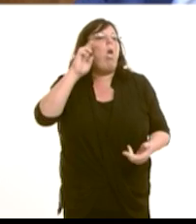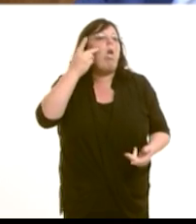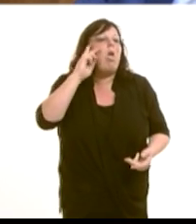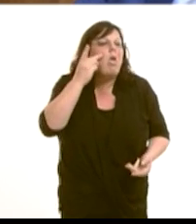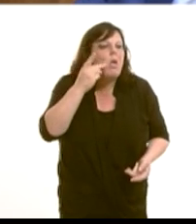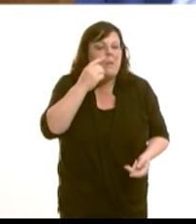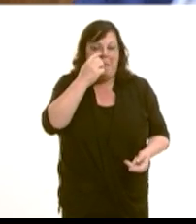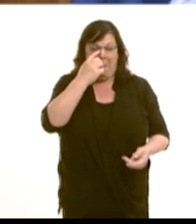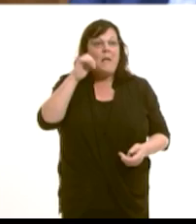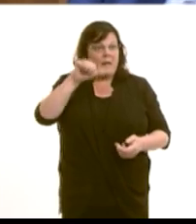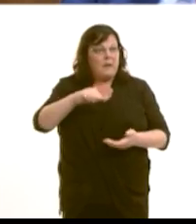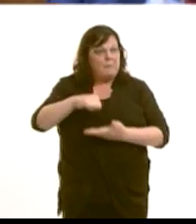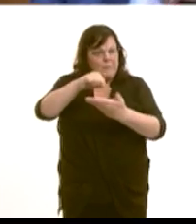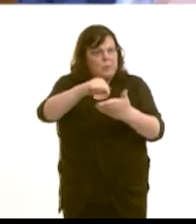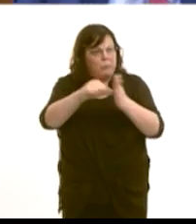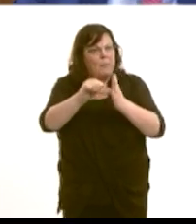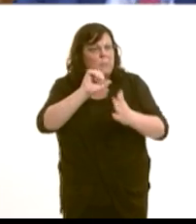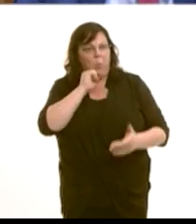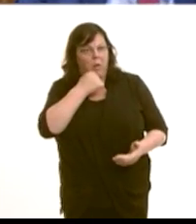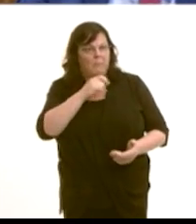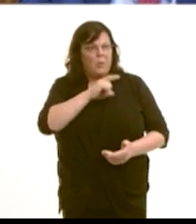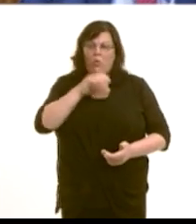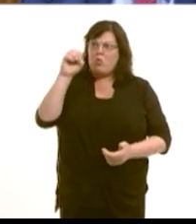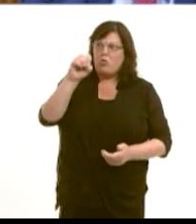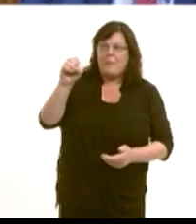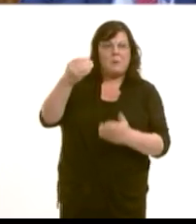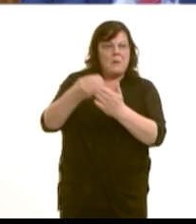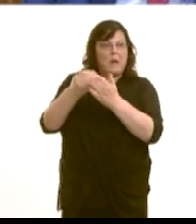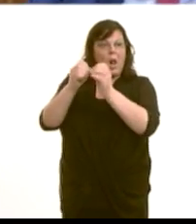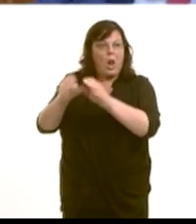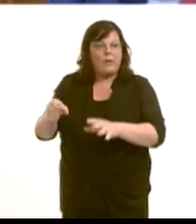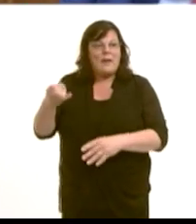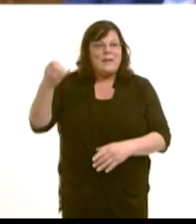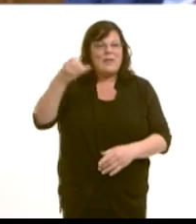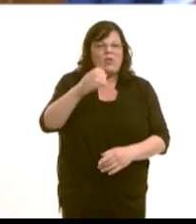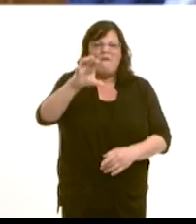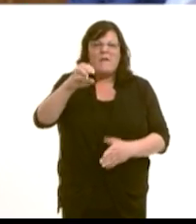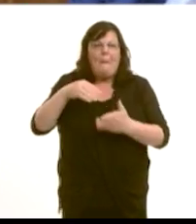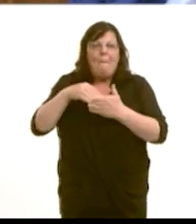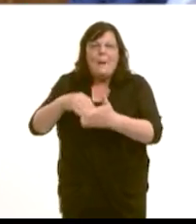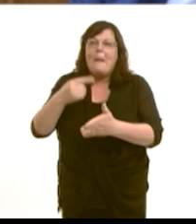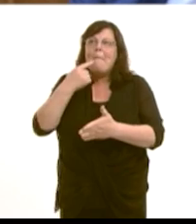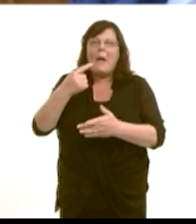Thatís true, because we will be losing EU moneyó£650 million a year is going to be